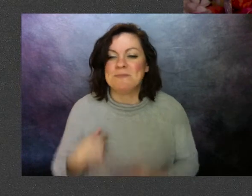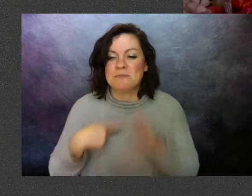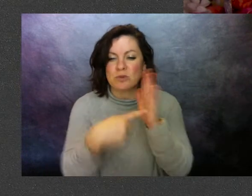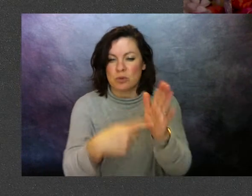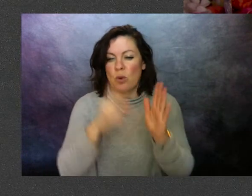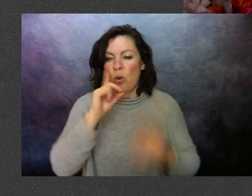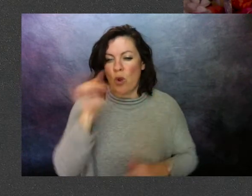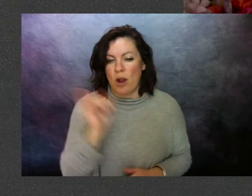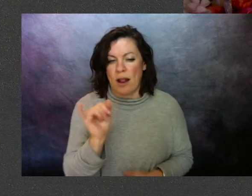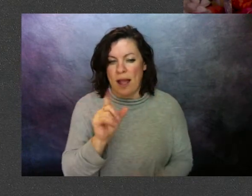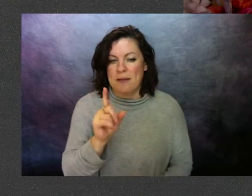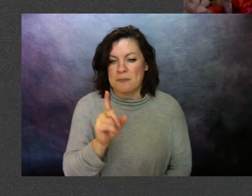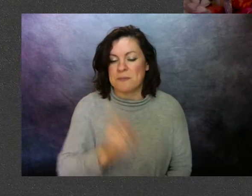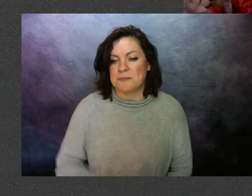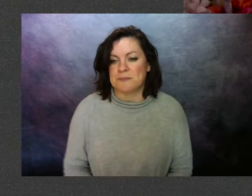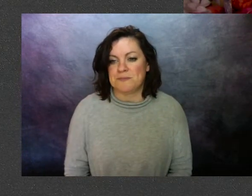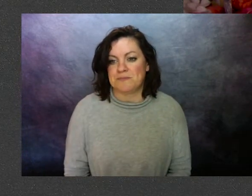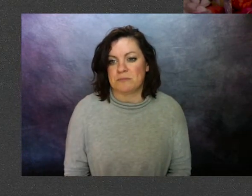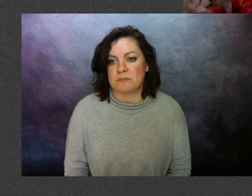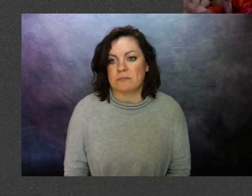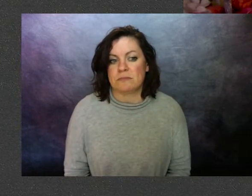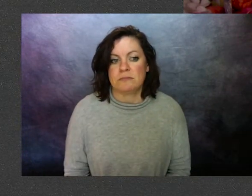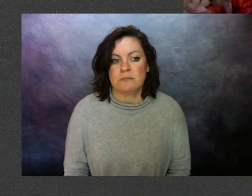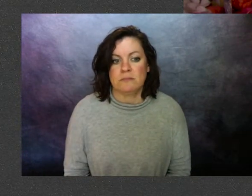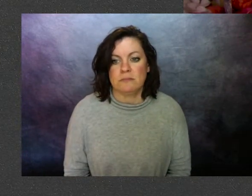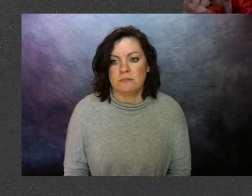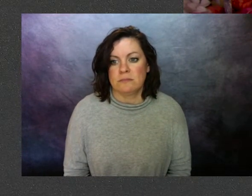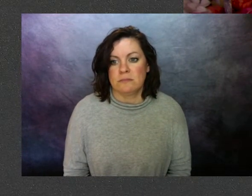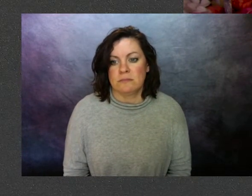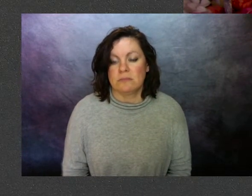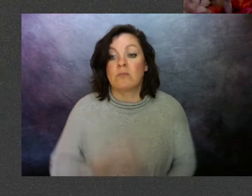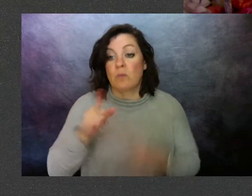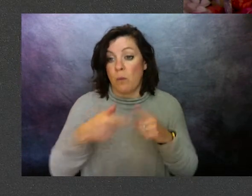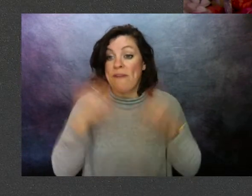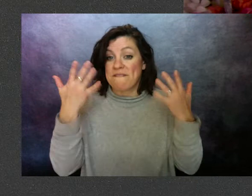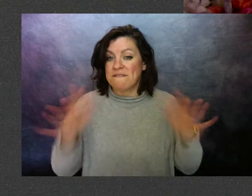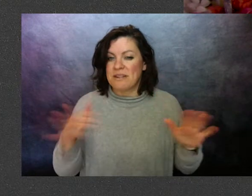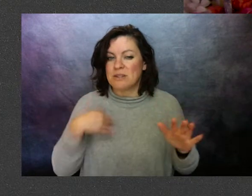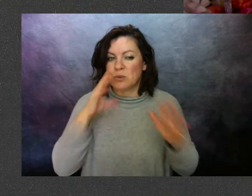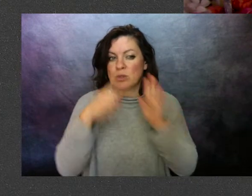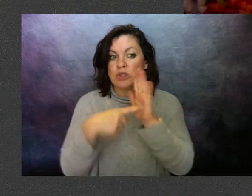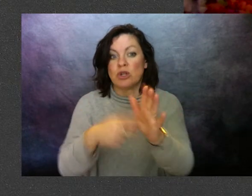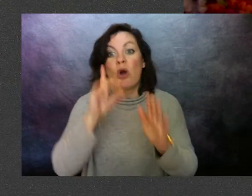So, I'm gonna show you what it looks like when it is all done. So, this is what it's gonna look like when it's all done.